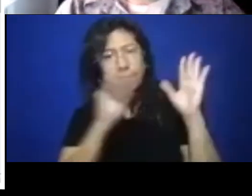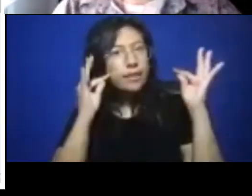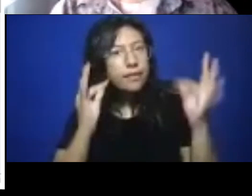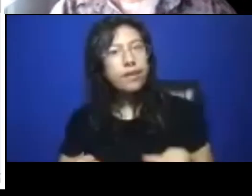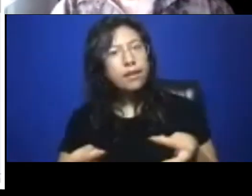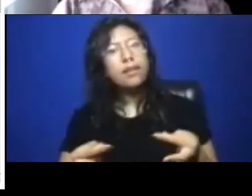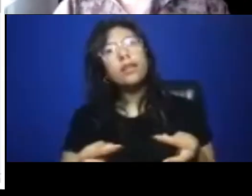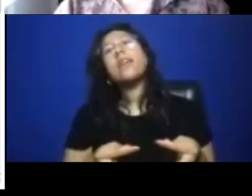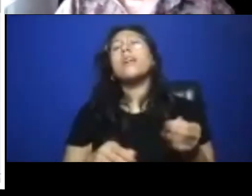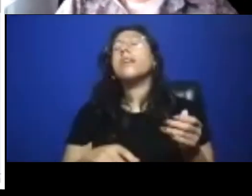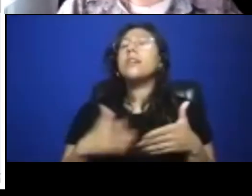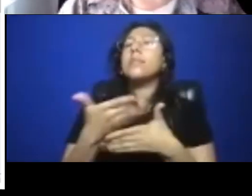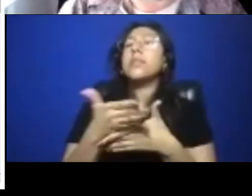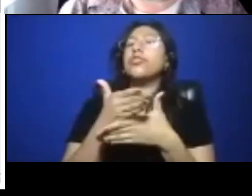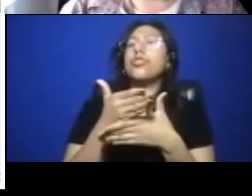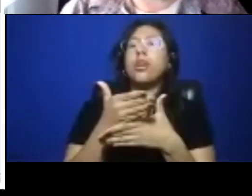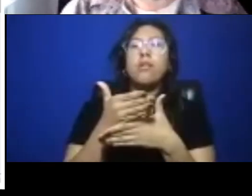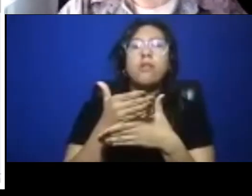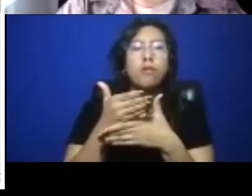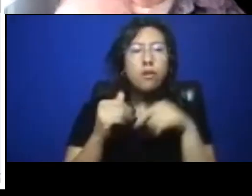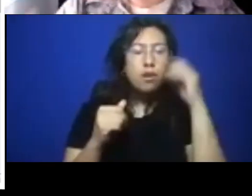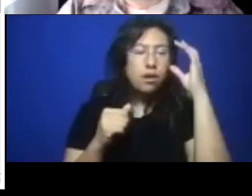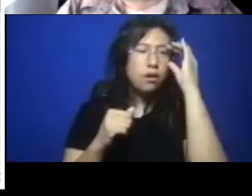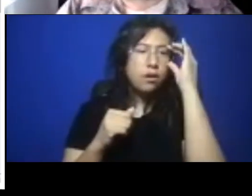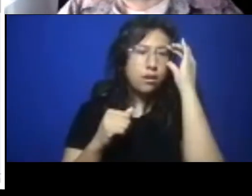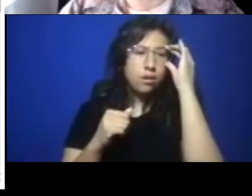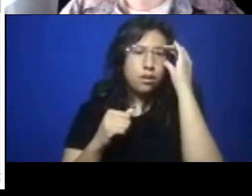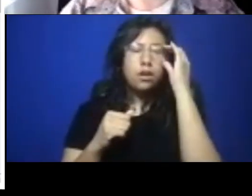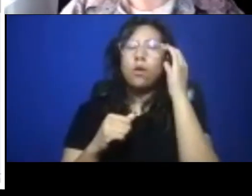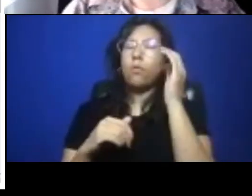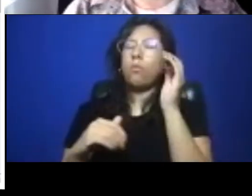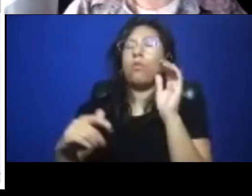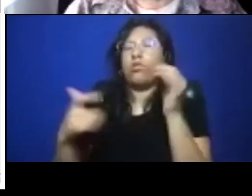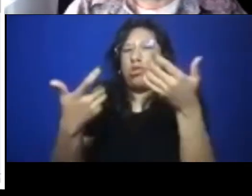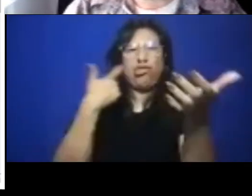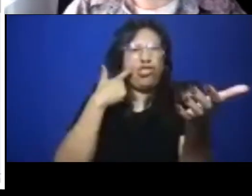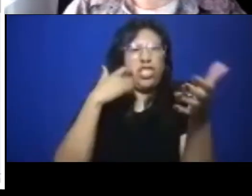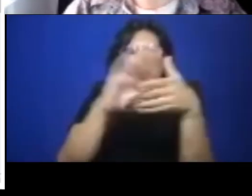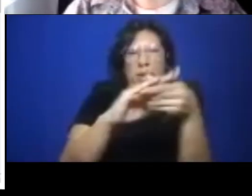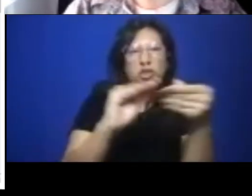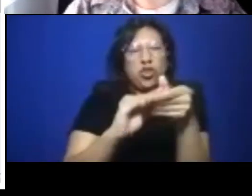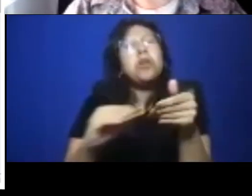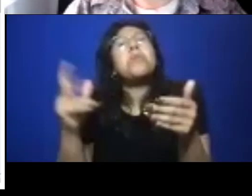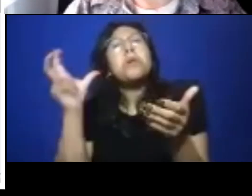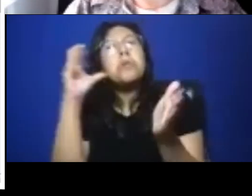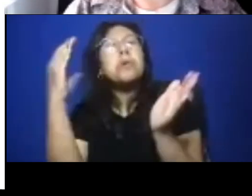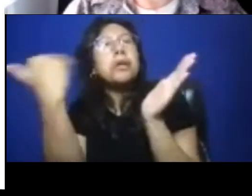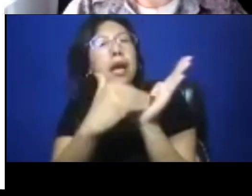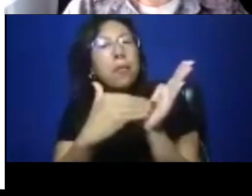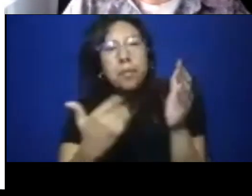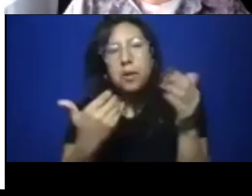Let me share with you a couple of things which are gonna be repeats of what you just said as well as maybe a couple of additional things.